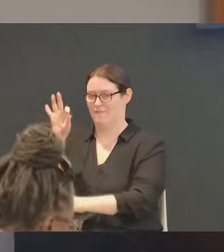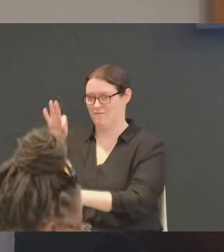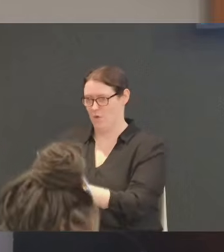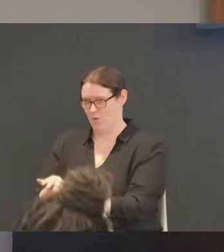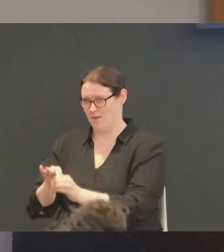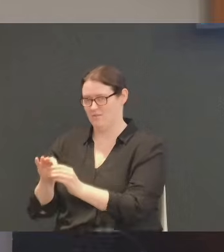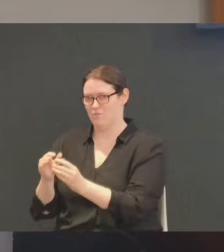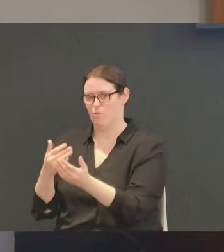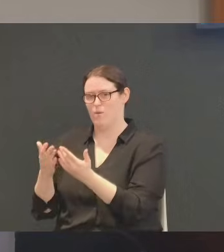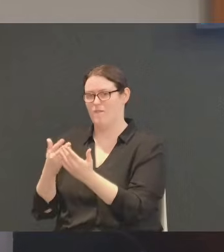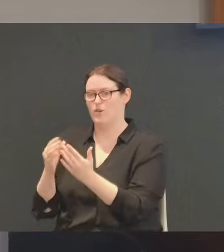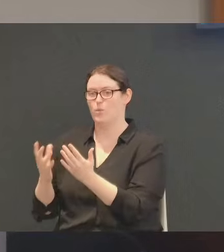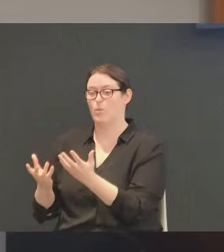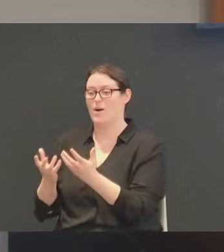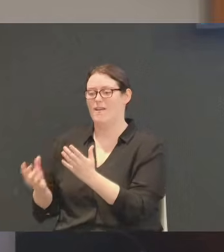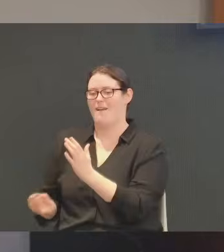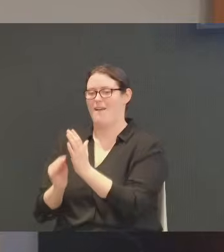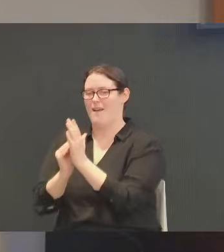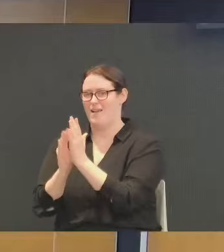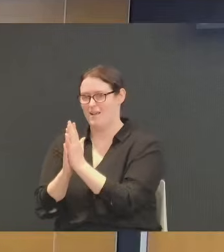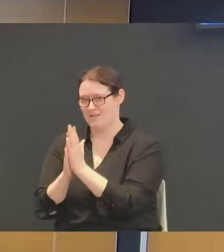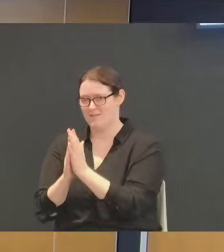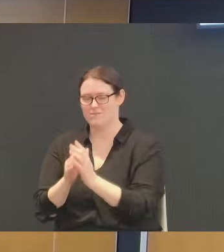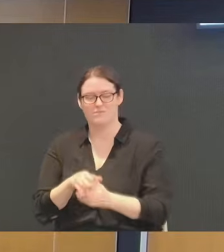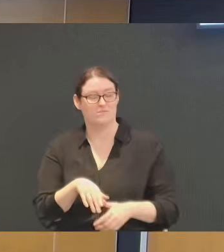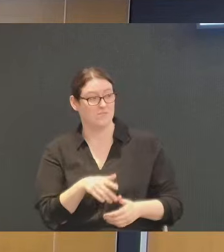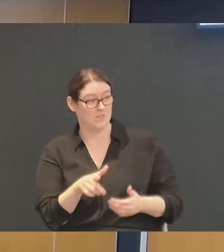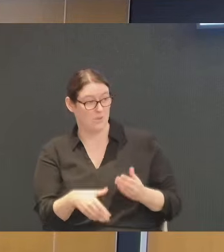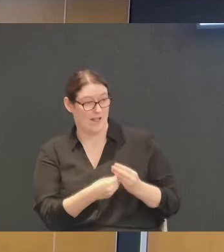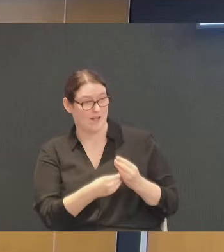Lisa, anything additional that you would add to that? Nope, that suffices everything. Yeah,